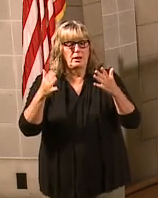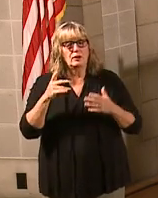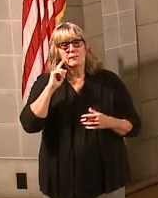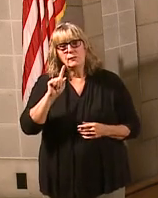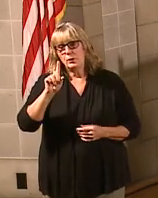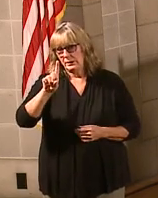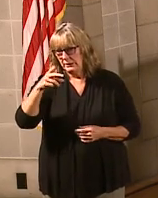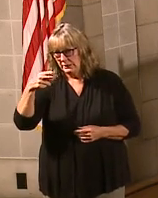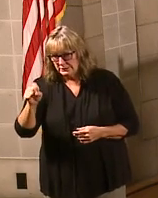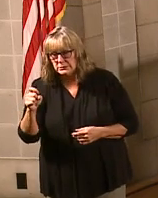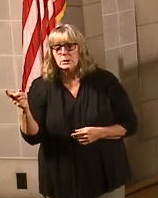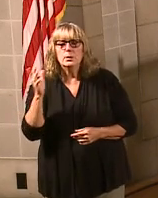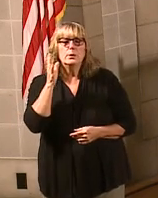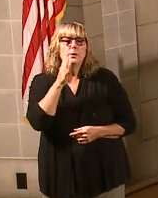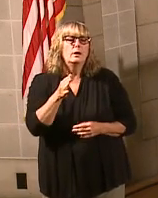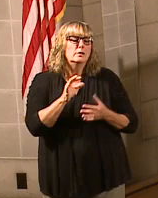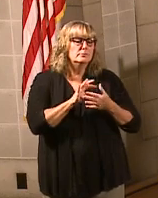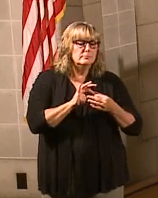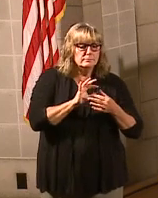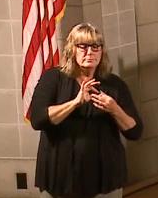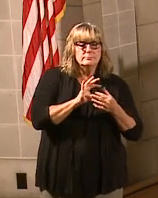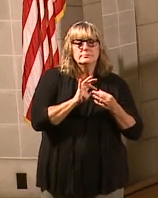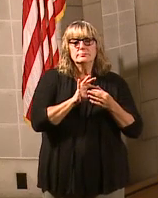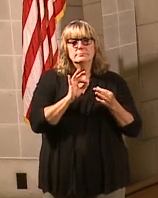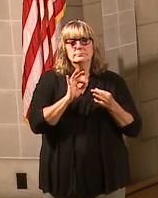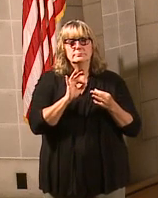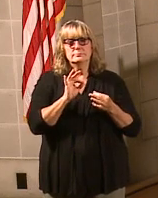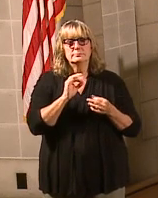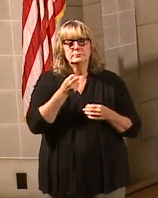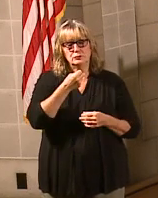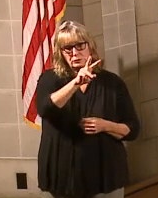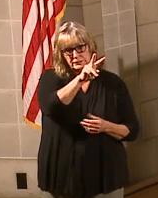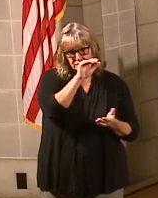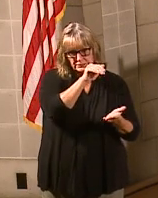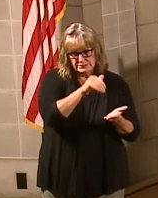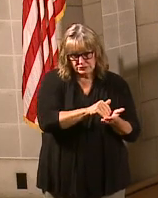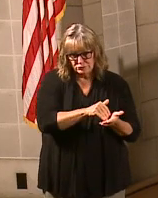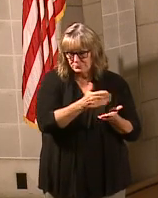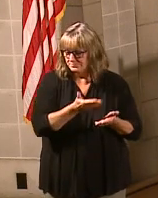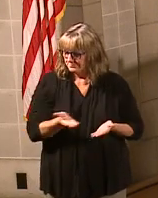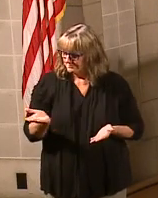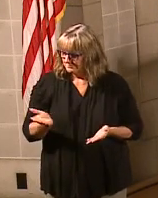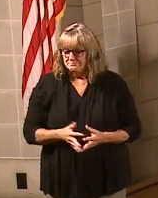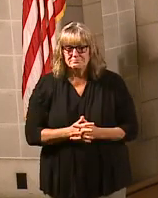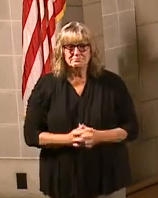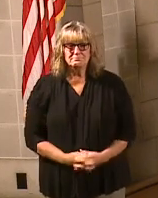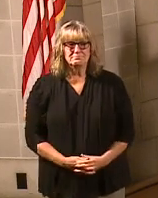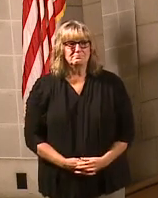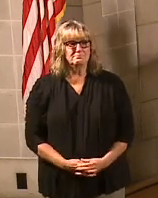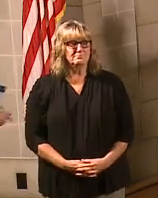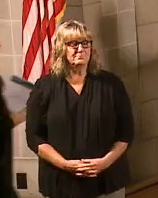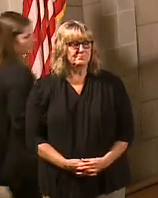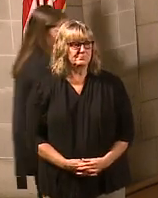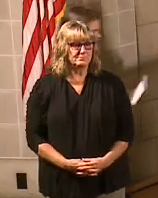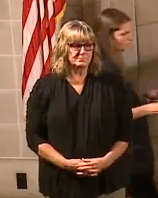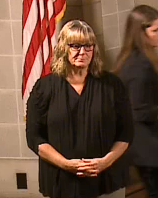VACCINE. WITH THAT I AM GOING TO GO AHEAD AND CALL UP ANGIE LENG WHO IS OUR INCIDENT COMMANDER FOR THE